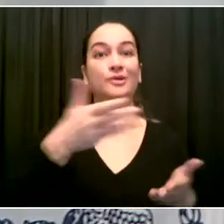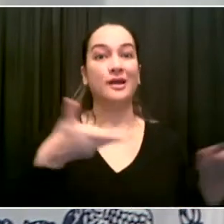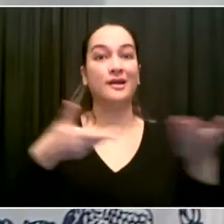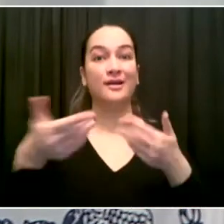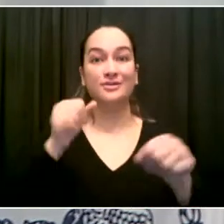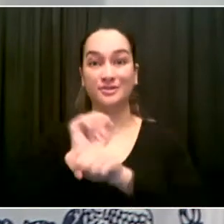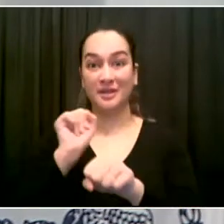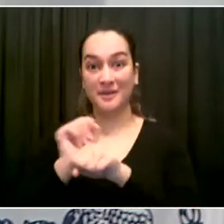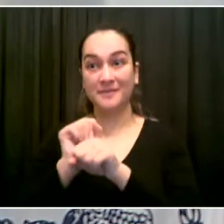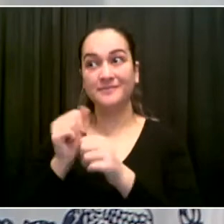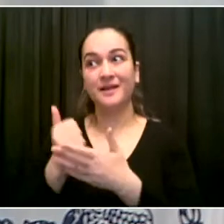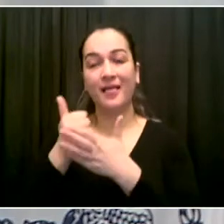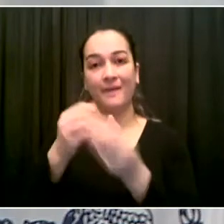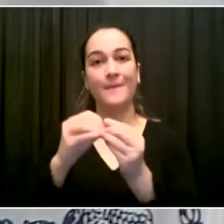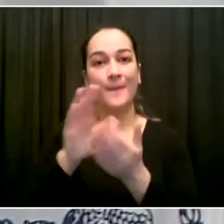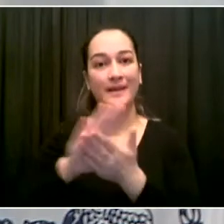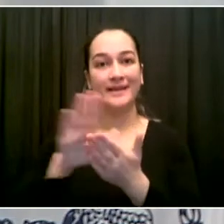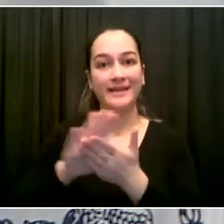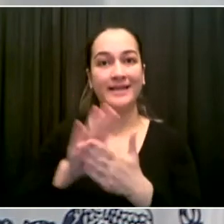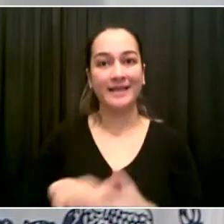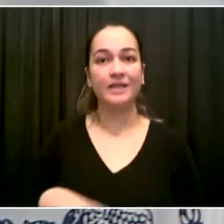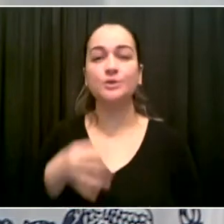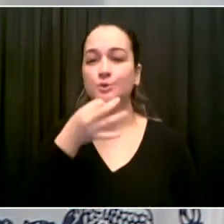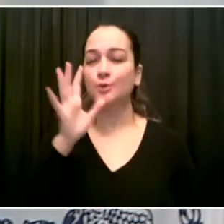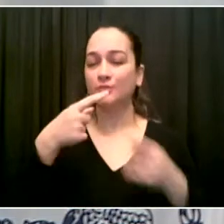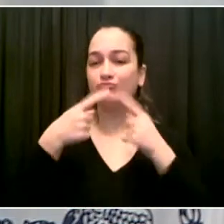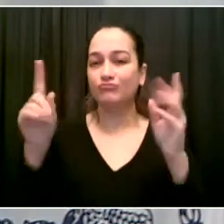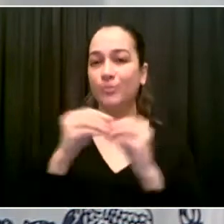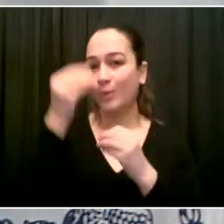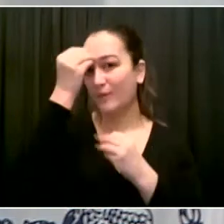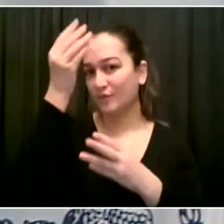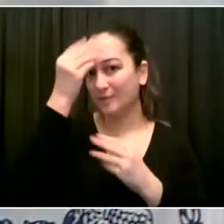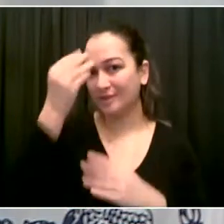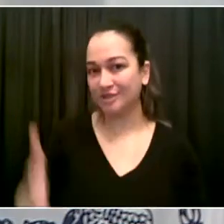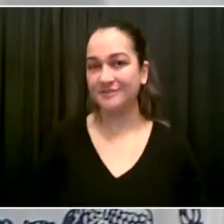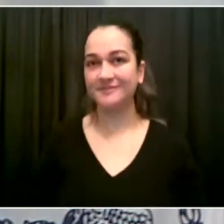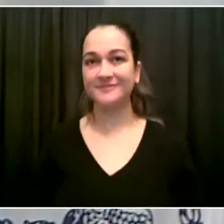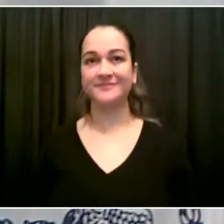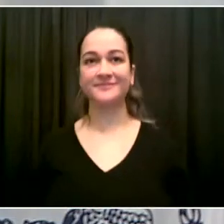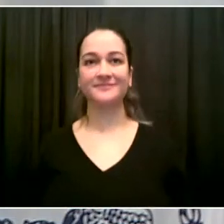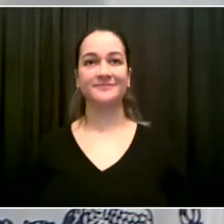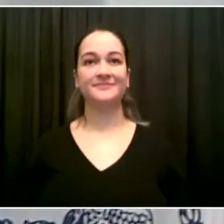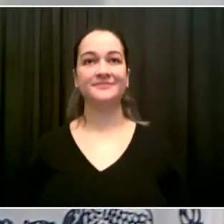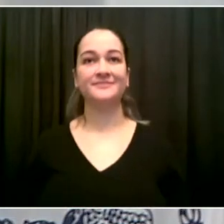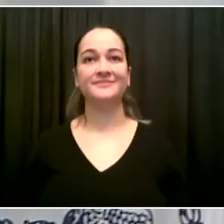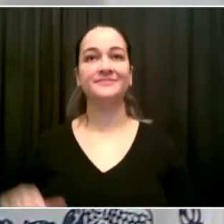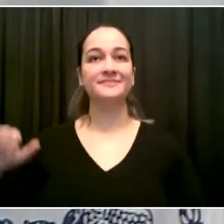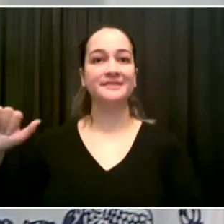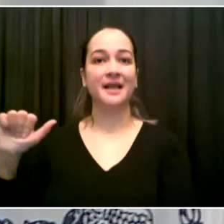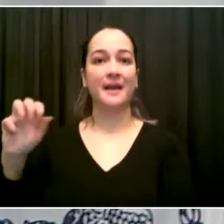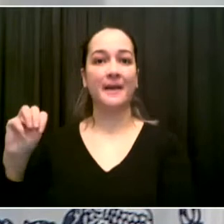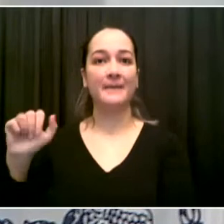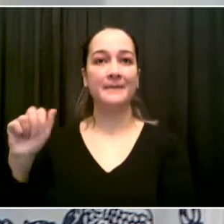IS VERY EXCITING TO ME AND WEWE WILL HAVE MUCH MORE TO SAY IN THE COMING DAYS. NEXT IS